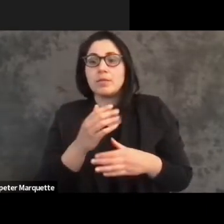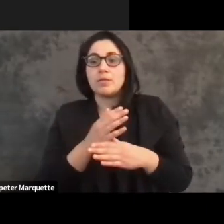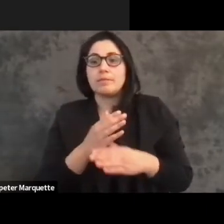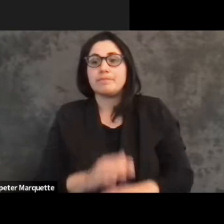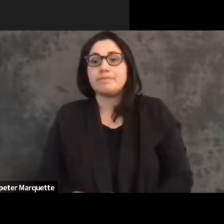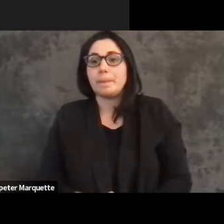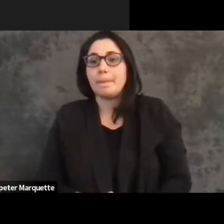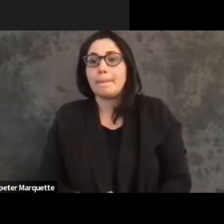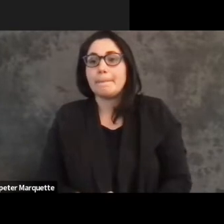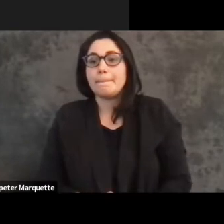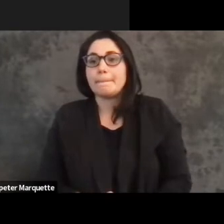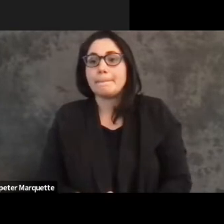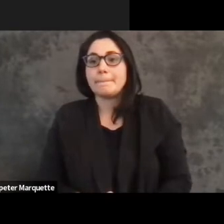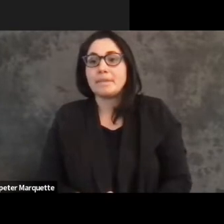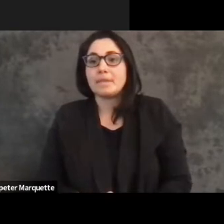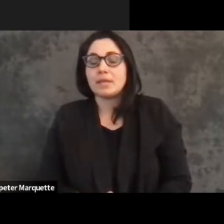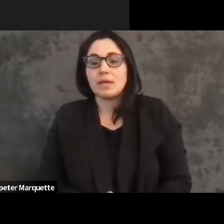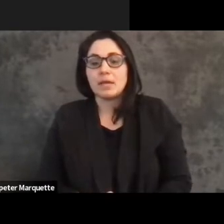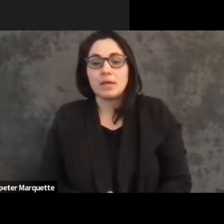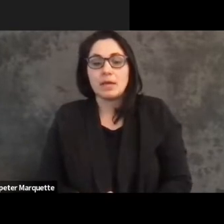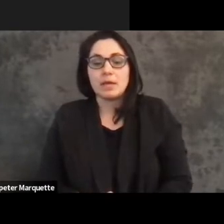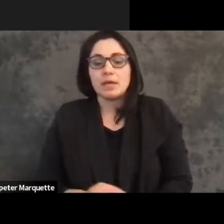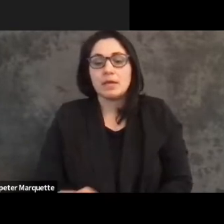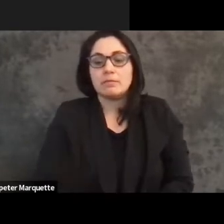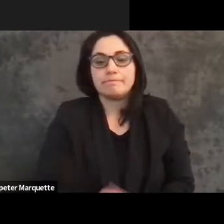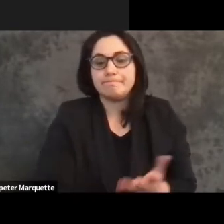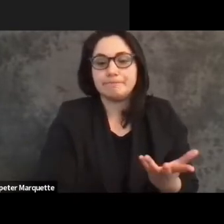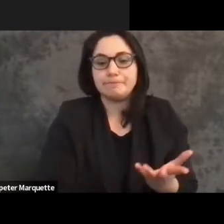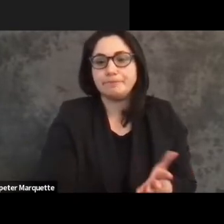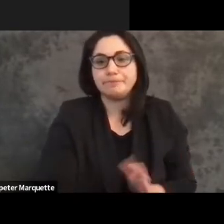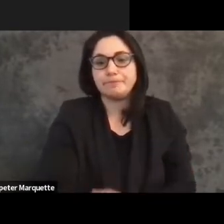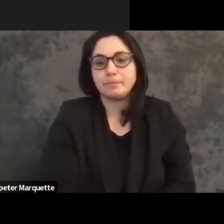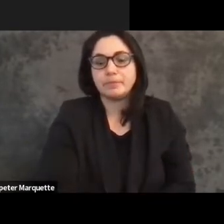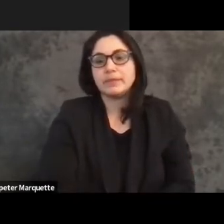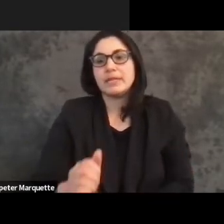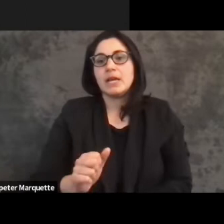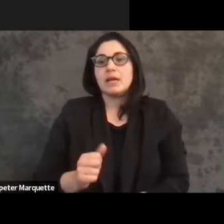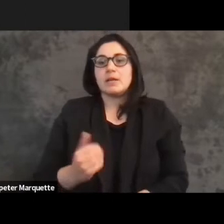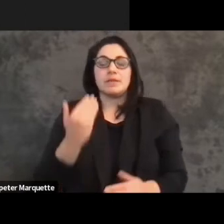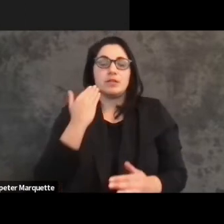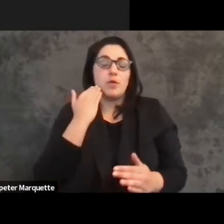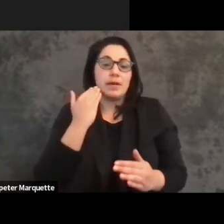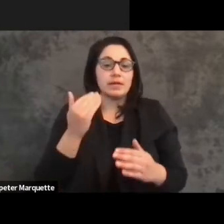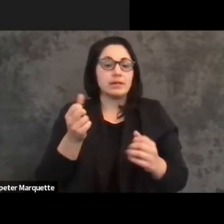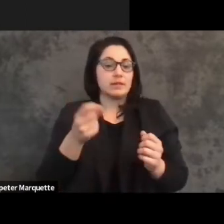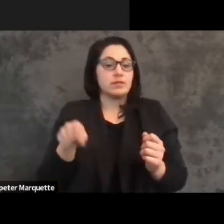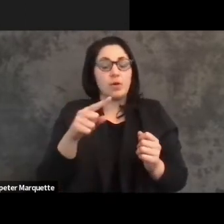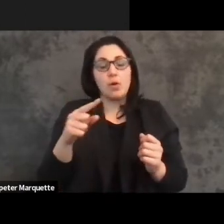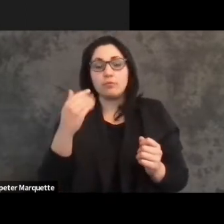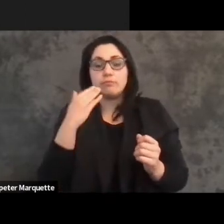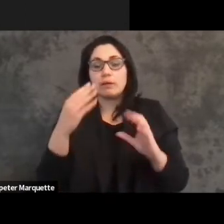there, you can find out more at COVID Memorial day.org. Next slide. Those of you who know